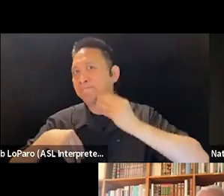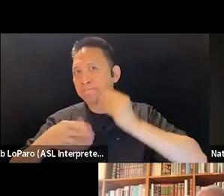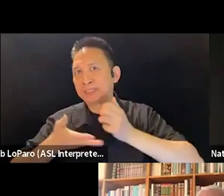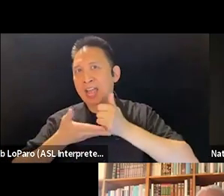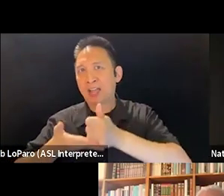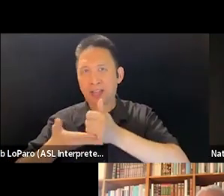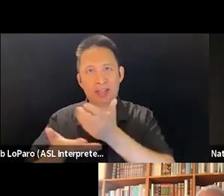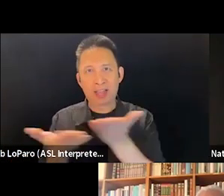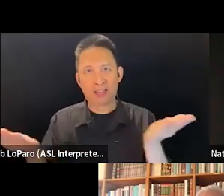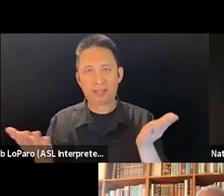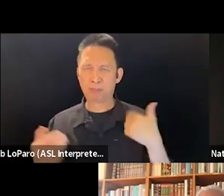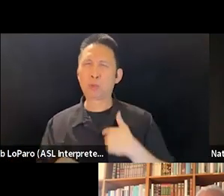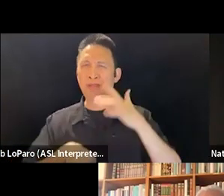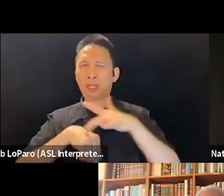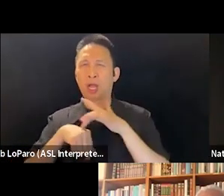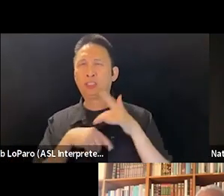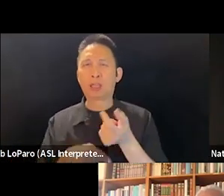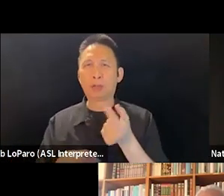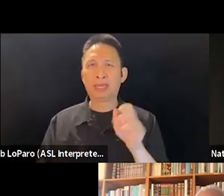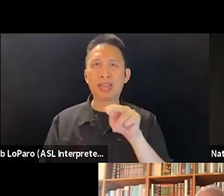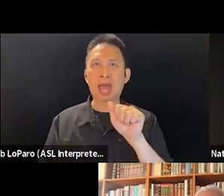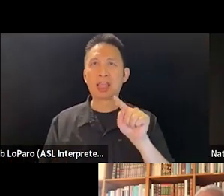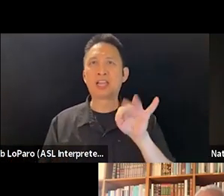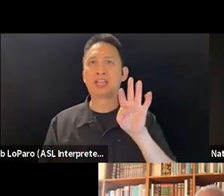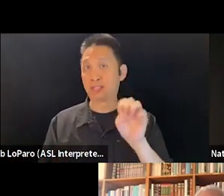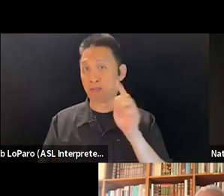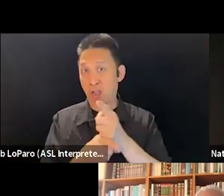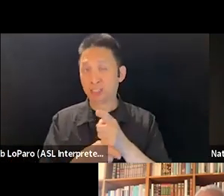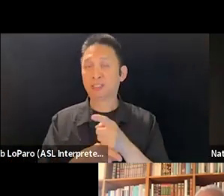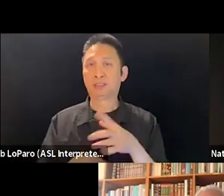on that a little bit Natalie, when you said it's not a one person show.